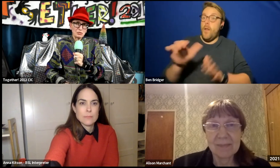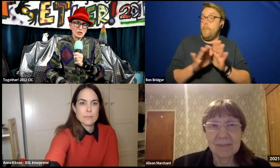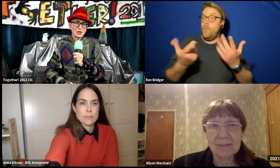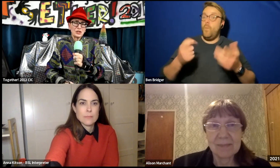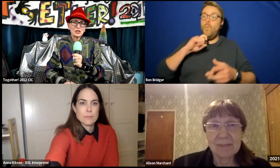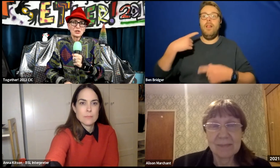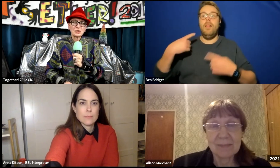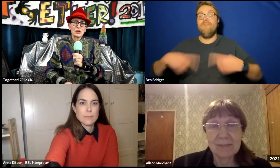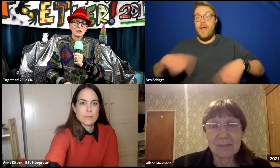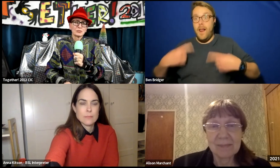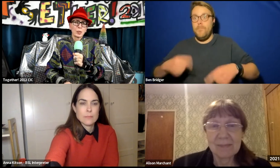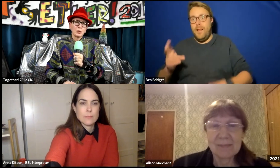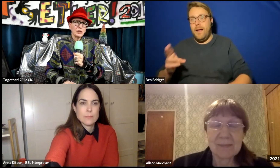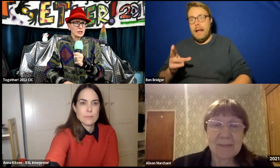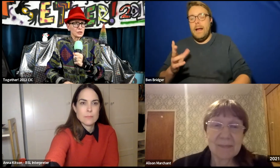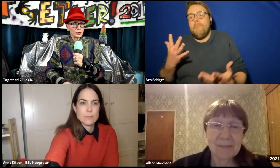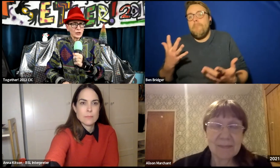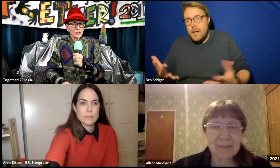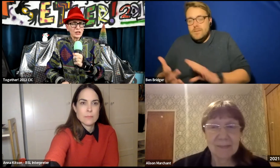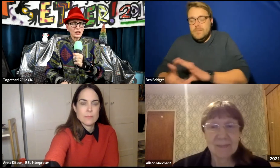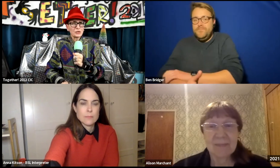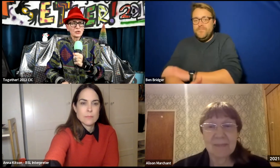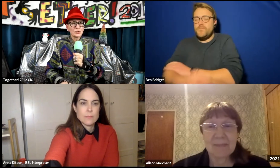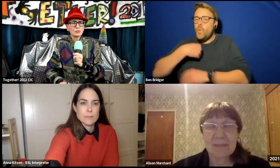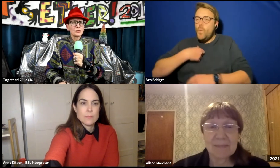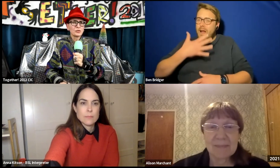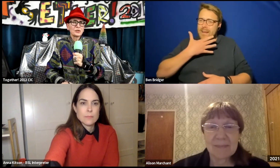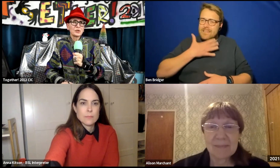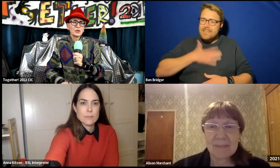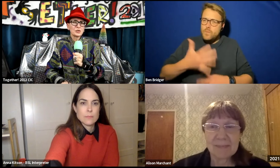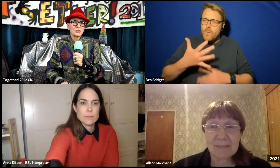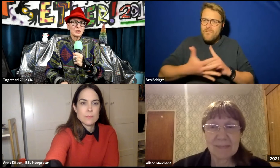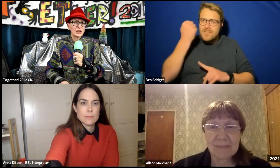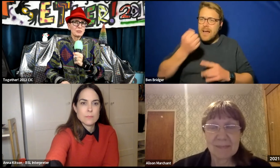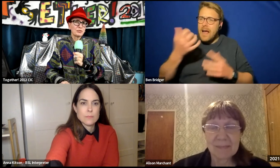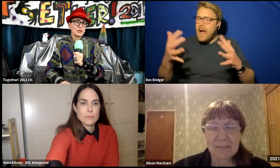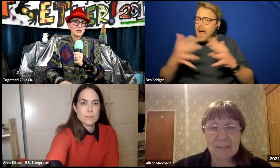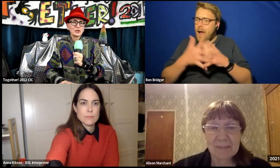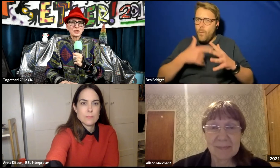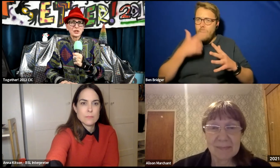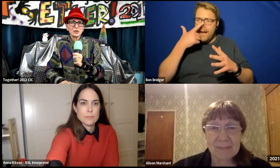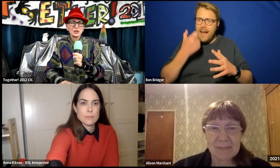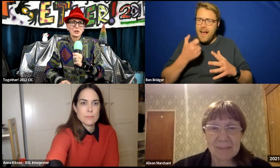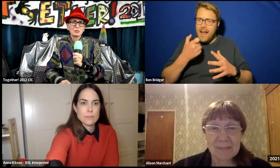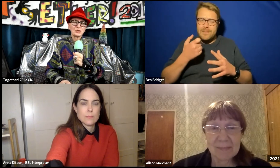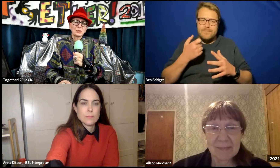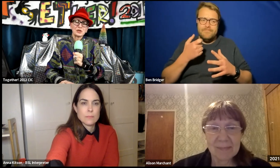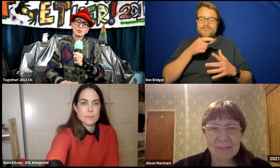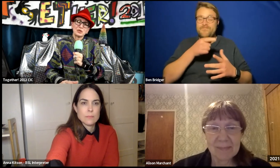know, we just need to, we need to find out how to sort of progress things from this temporary shutdown that happened 20